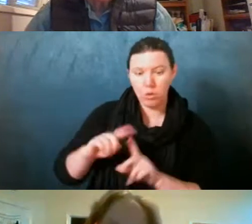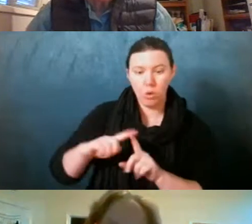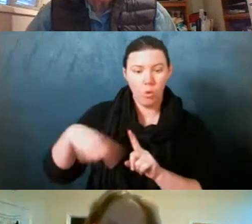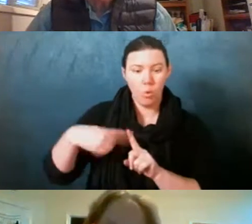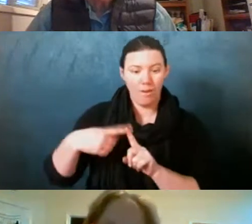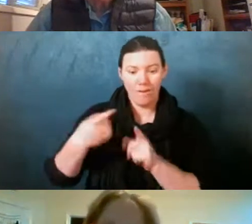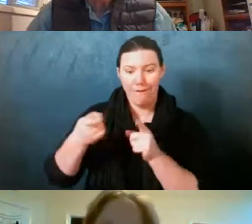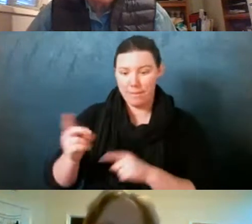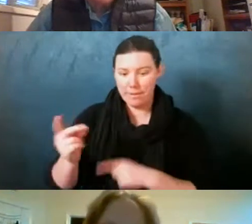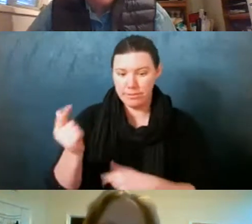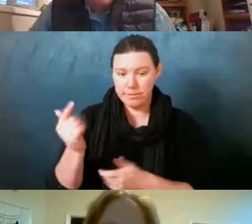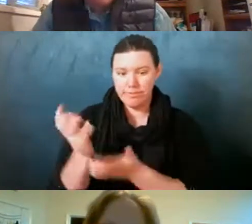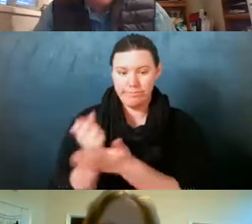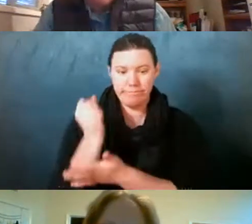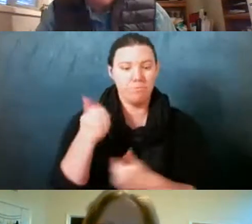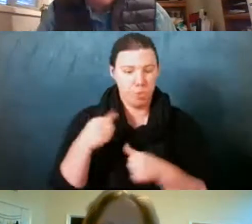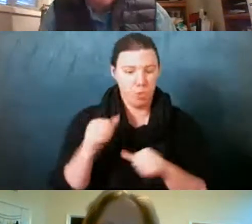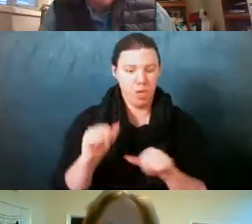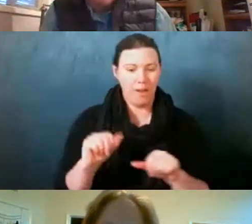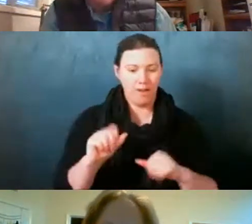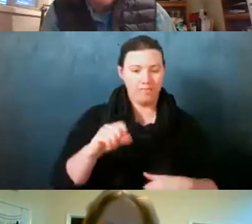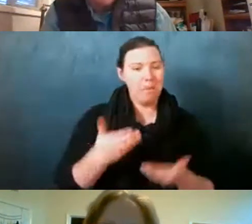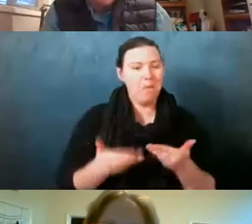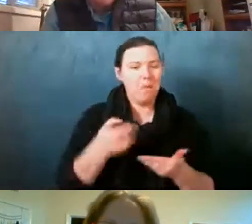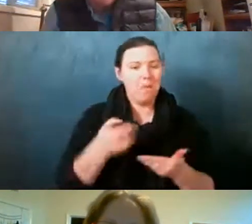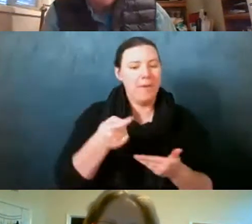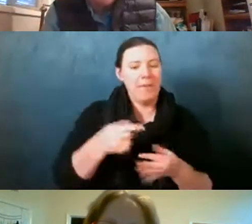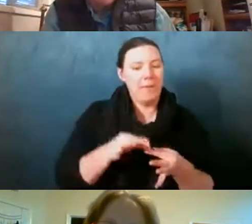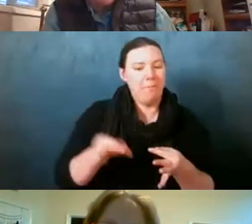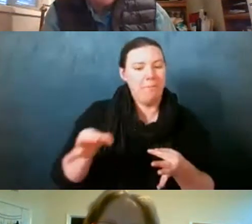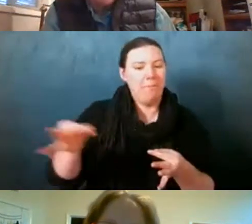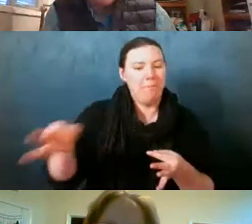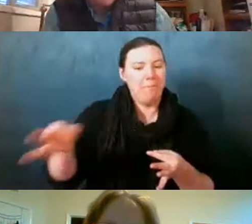but it could move really fast.